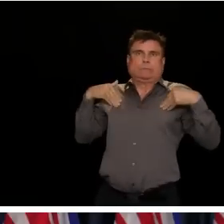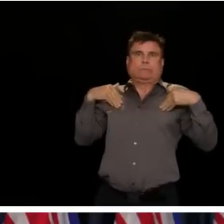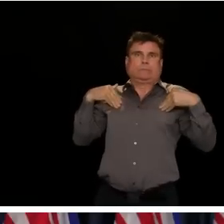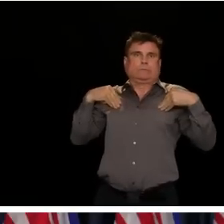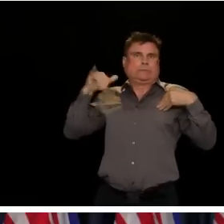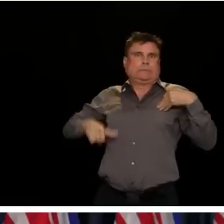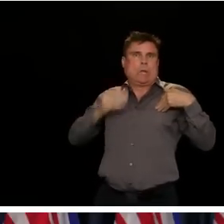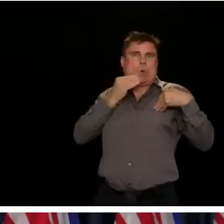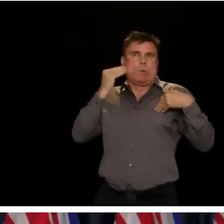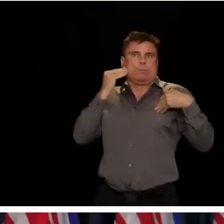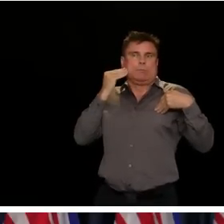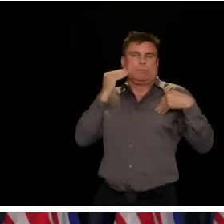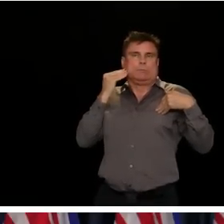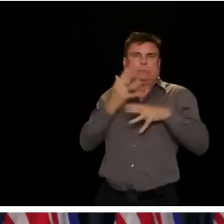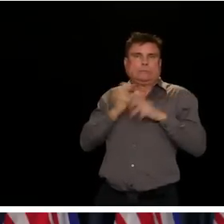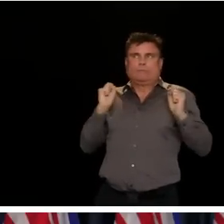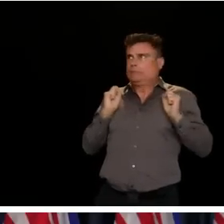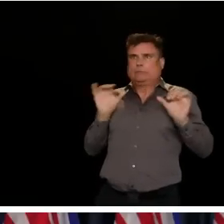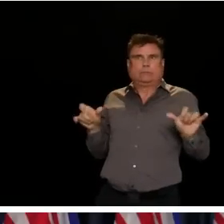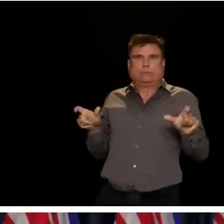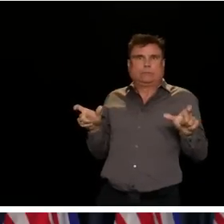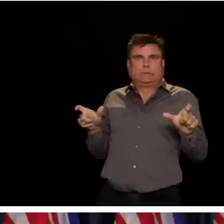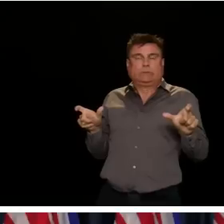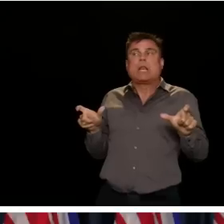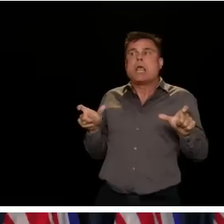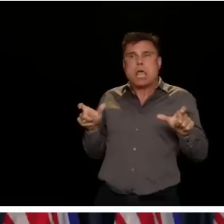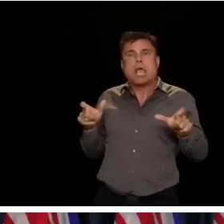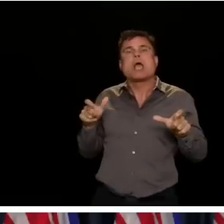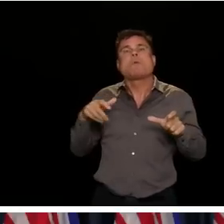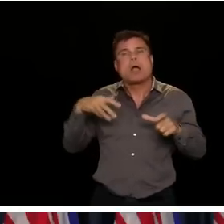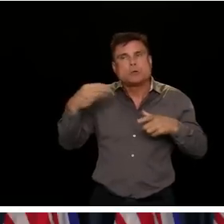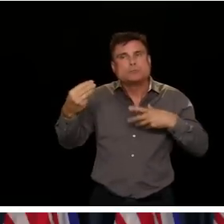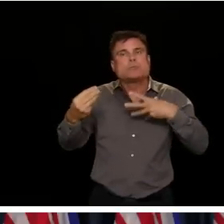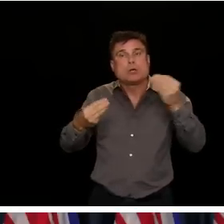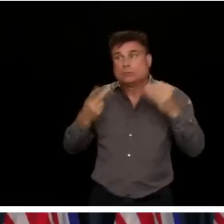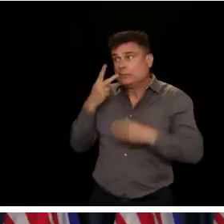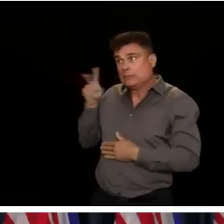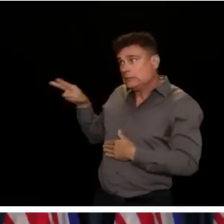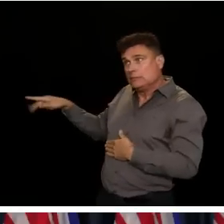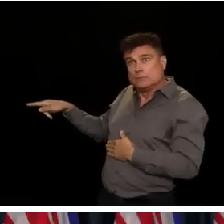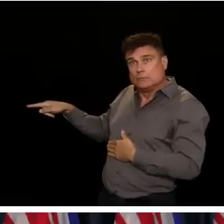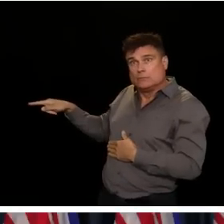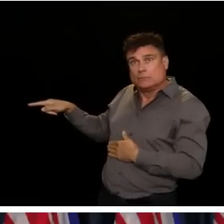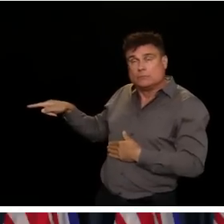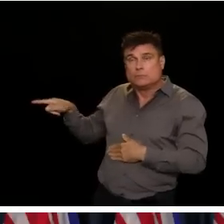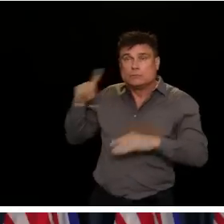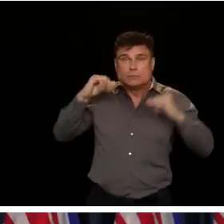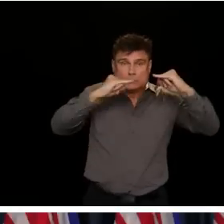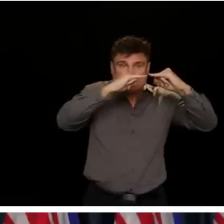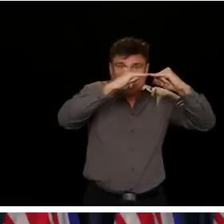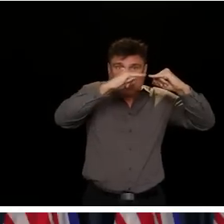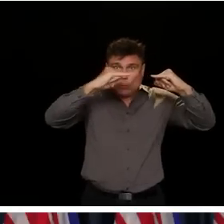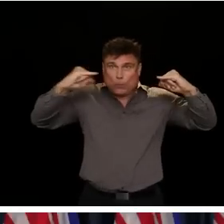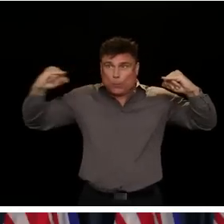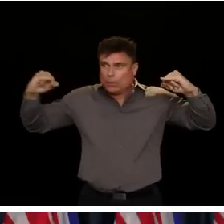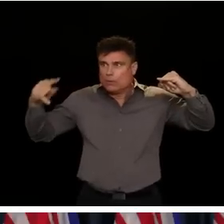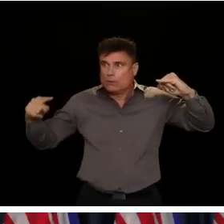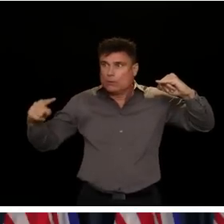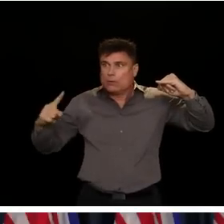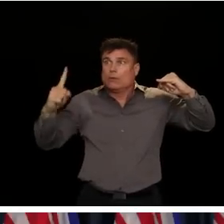is what we expect as we have moved into this new stage. The mobility metrics are generally increasing